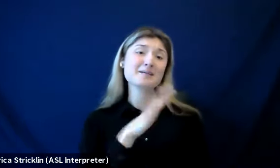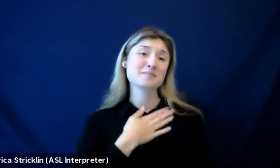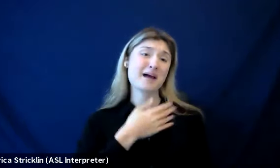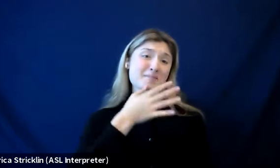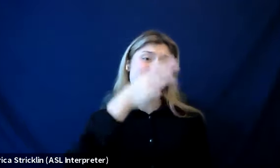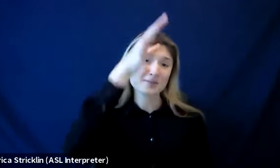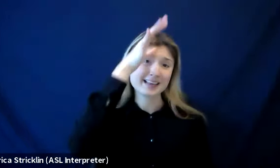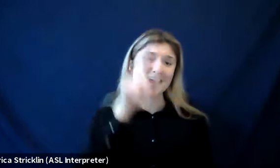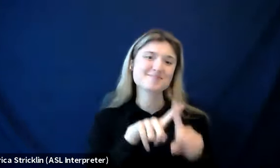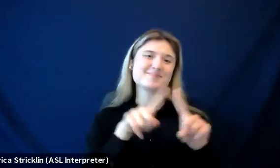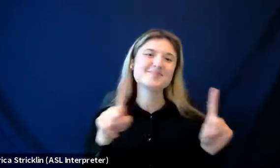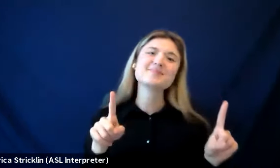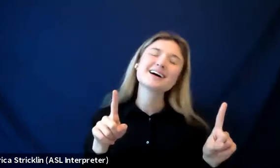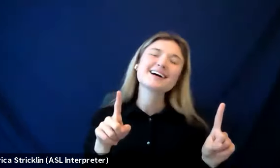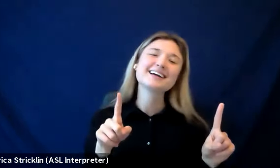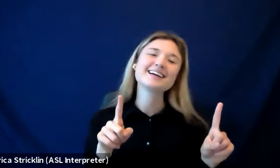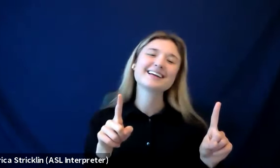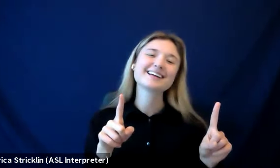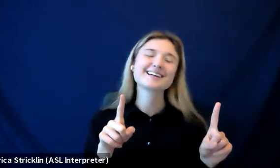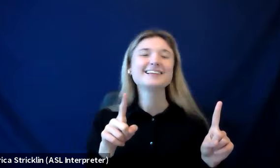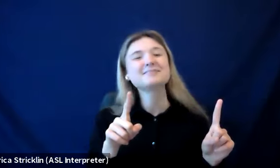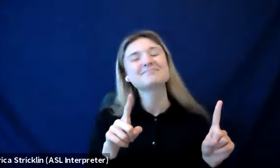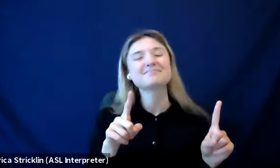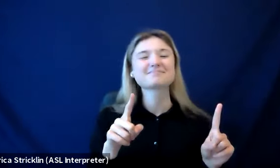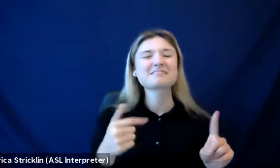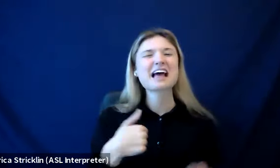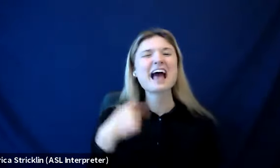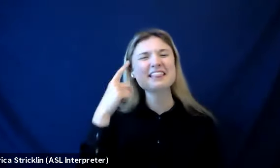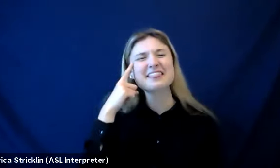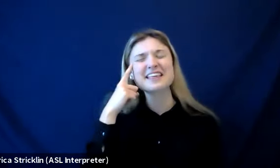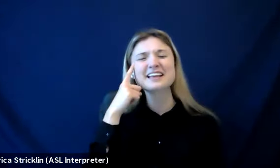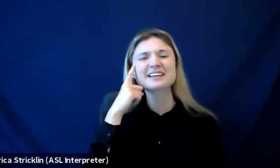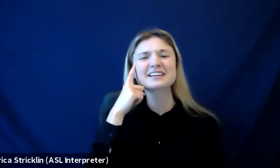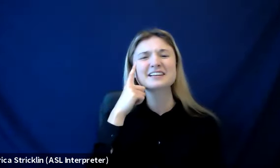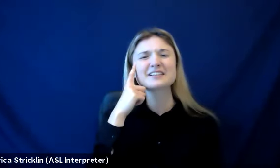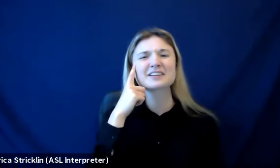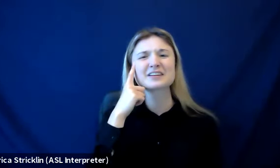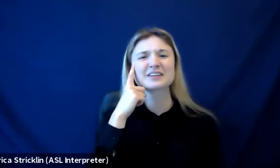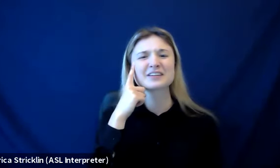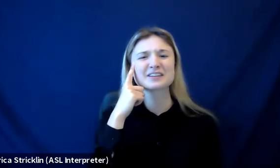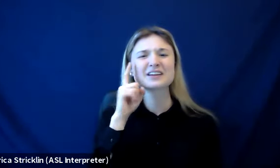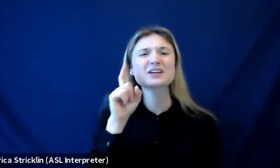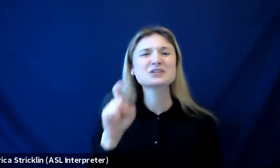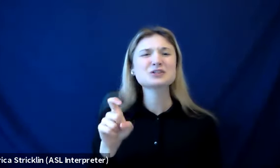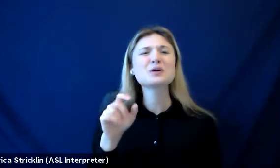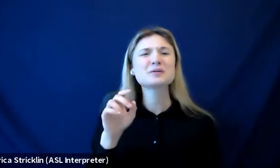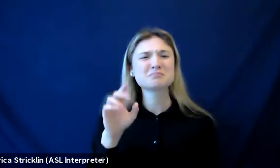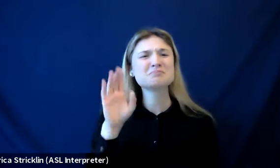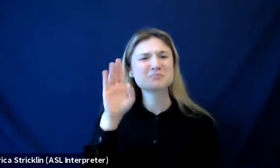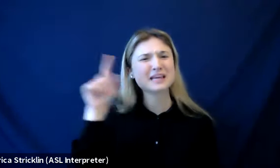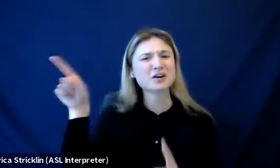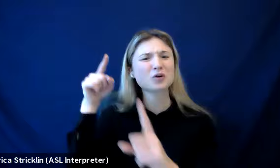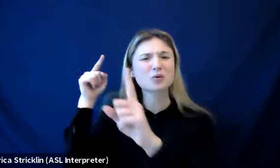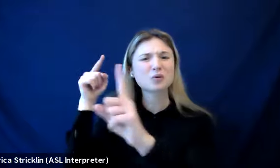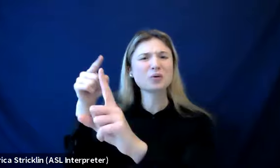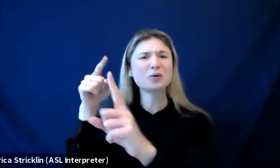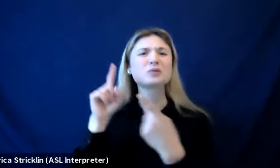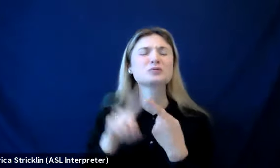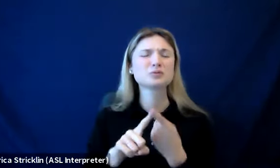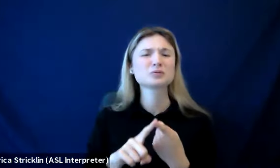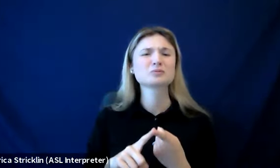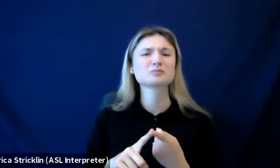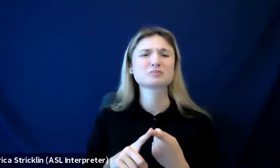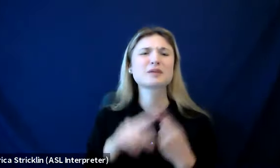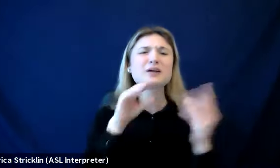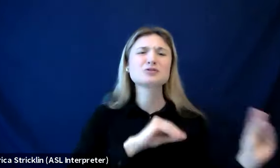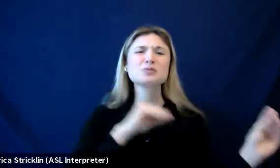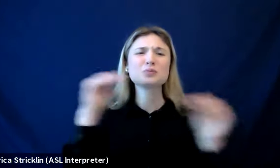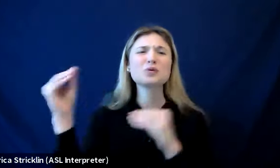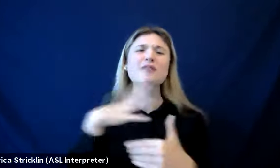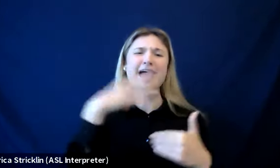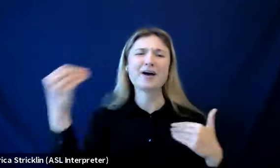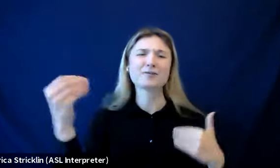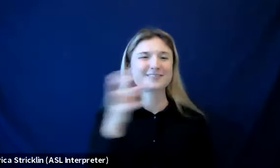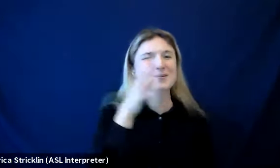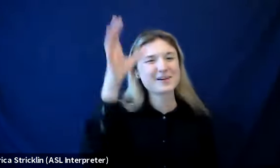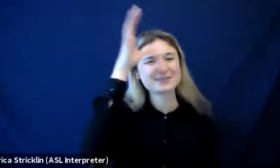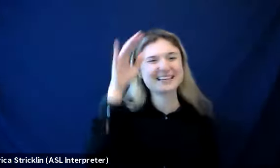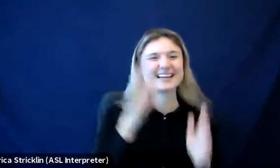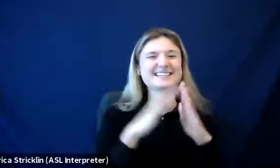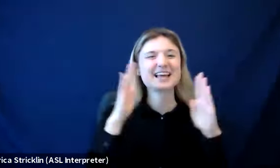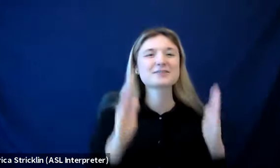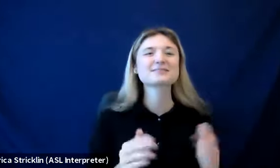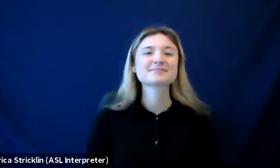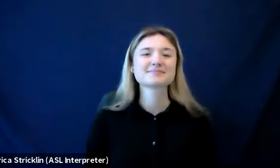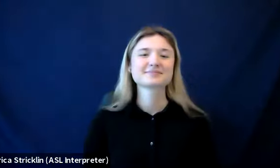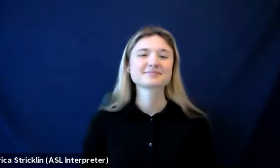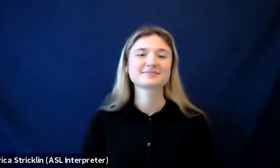But I, but I think that it should be at least somebody whose goal to to move out of their parents house